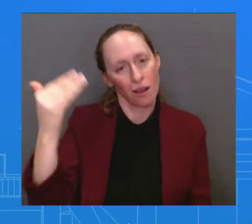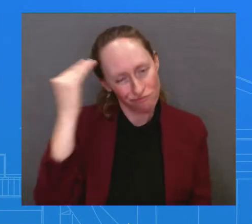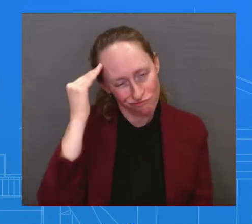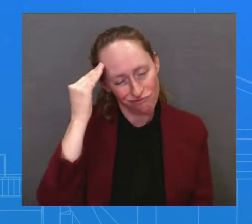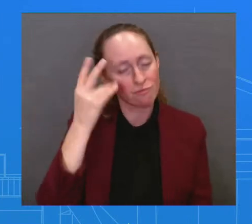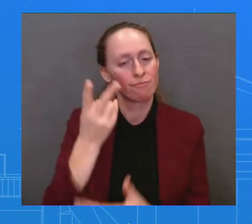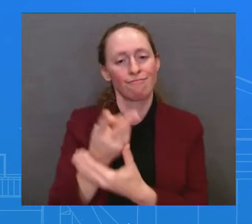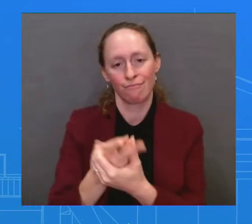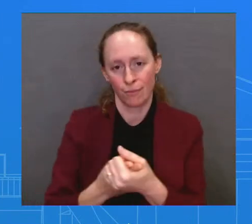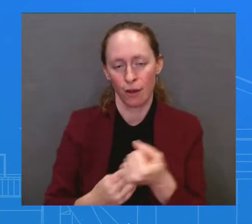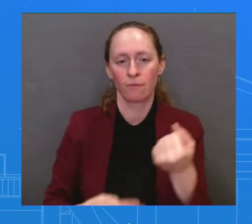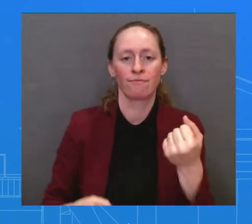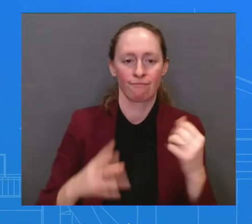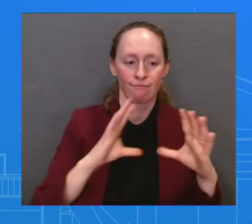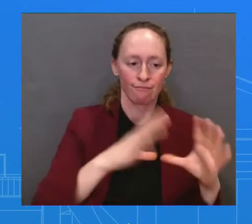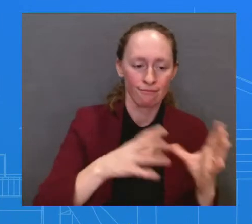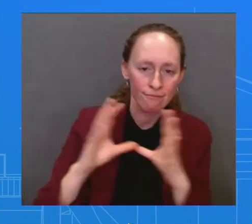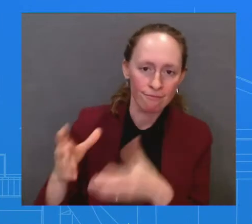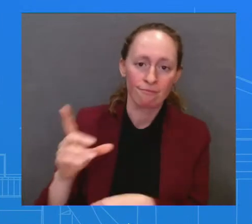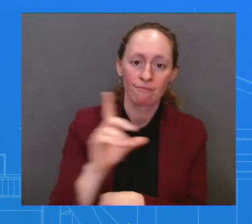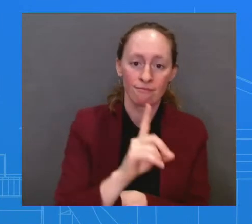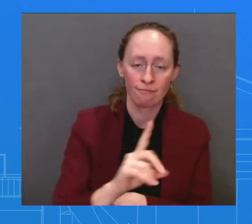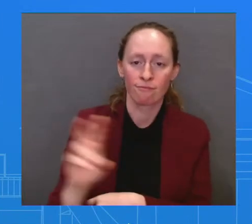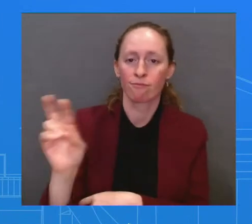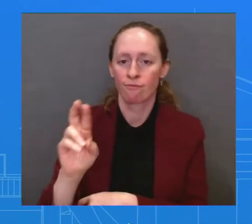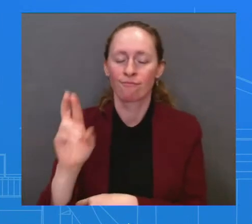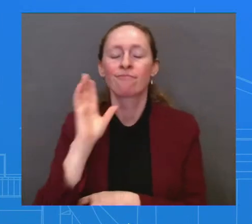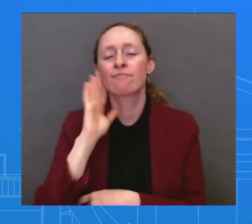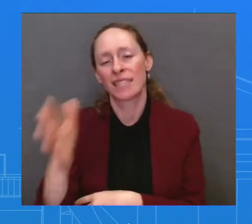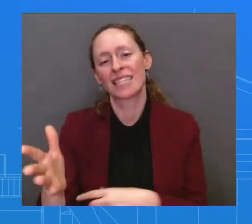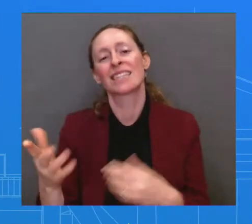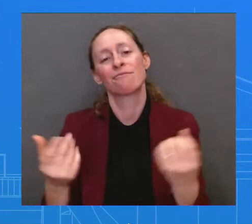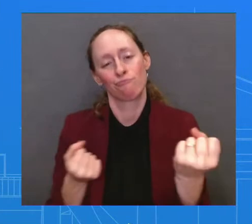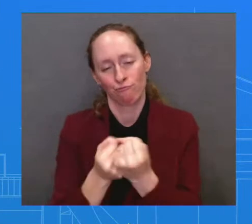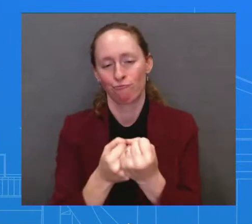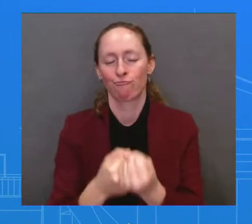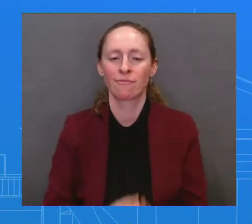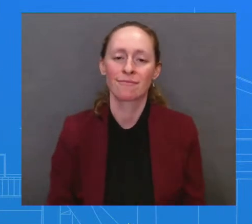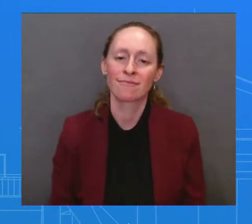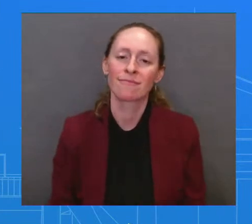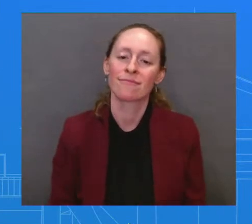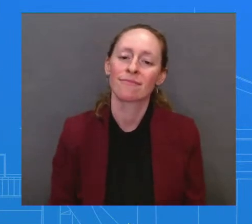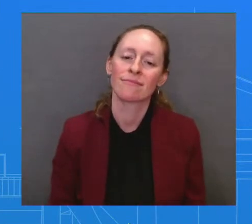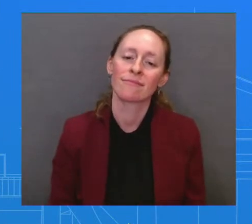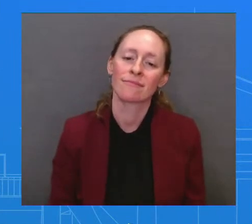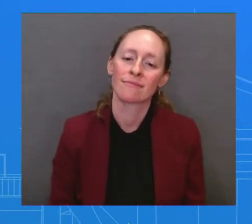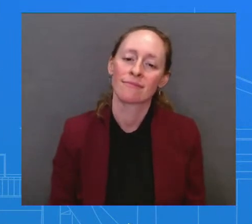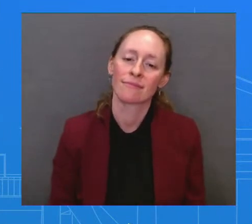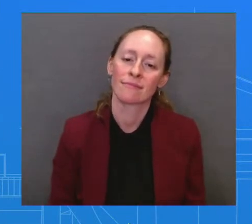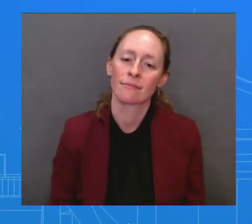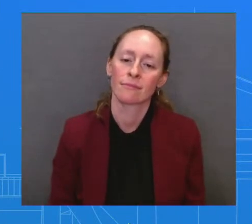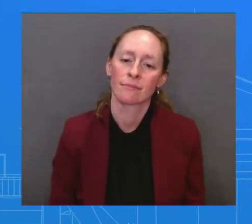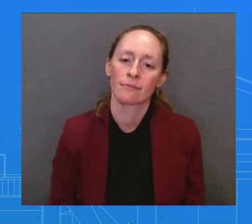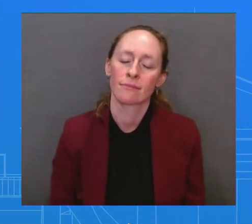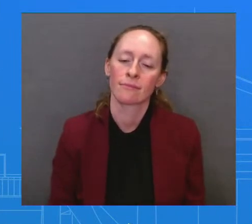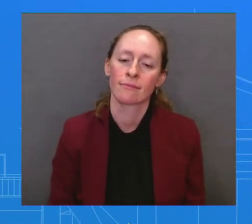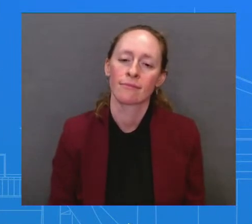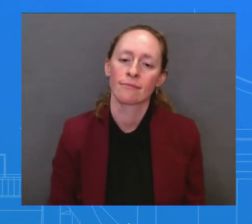The Press: Thank you, again, for being here. You are -- you expressed confidence that ultimately there will be money provided as requested,